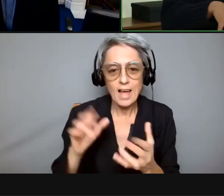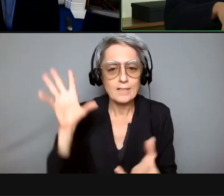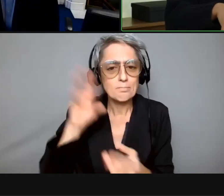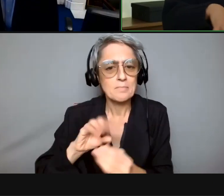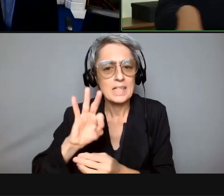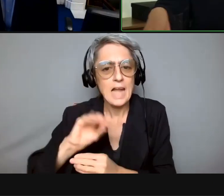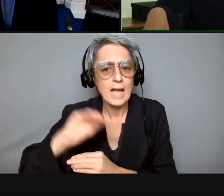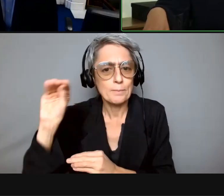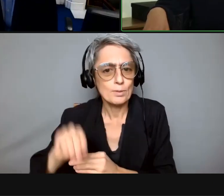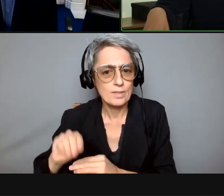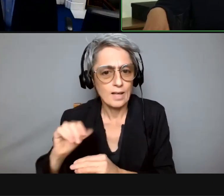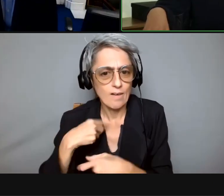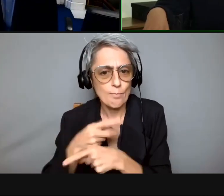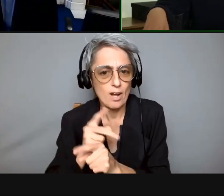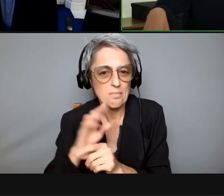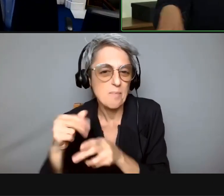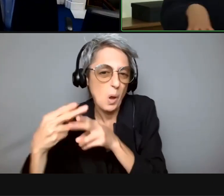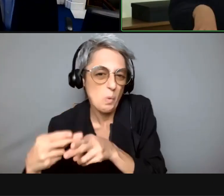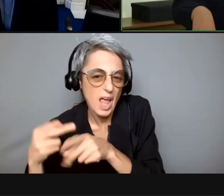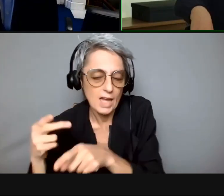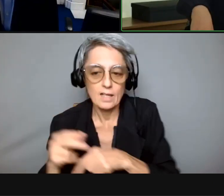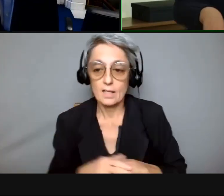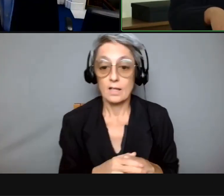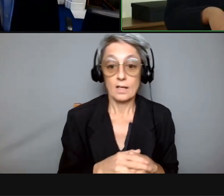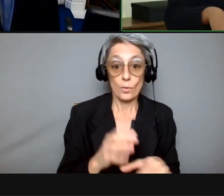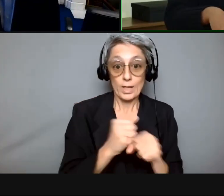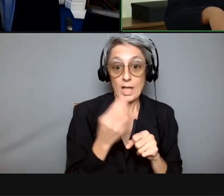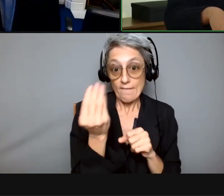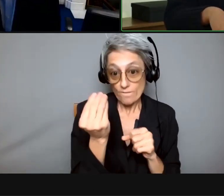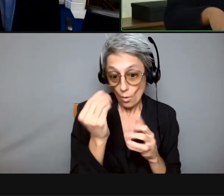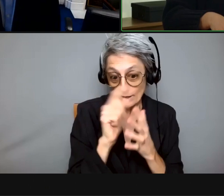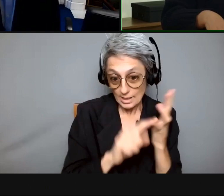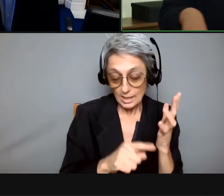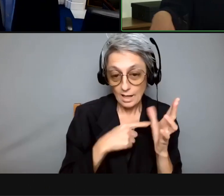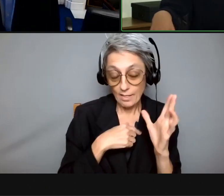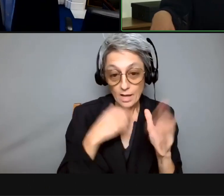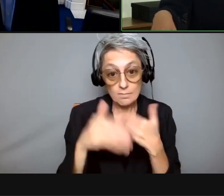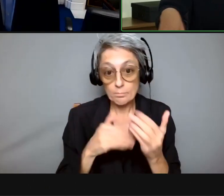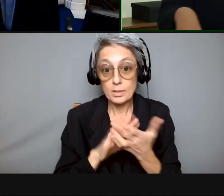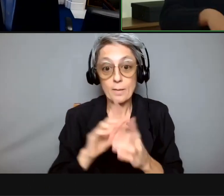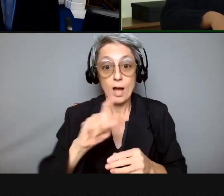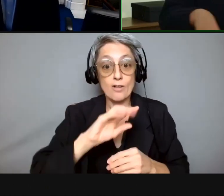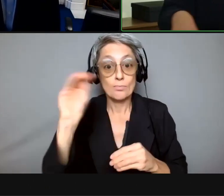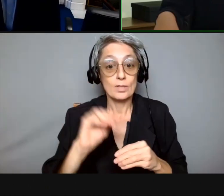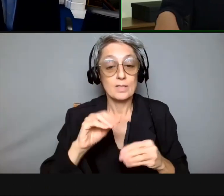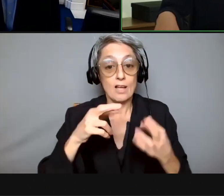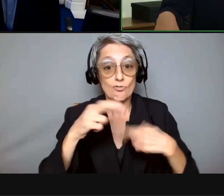So if we can get those 14 right and we can move to 100 percent recycled in them in all of our products,